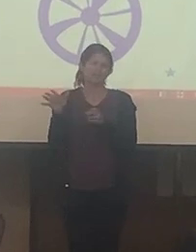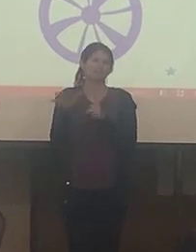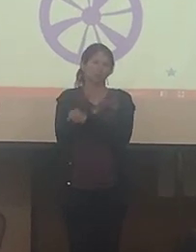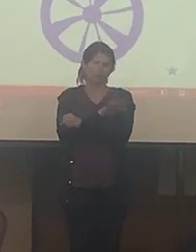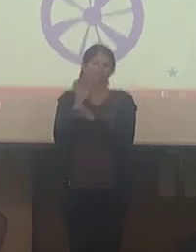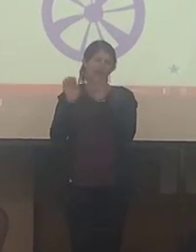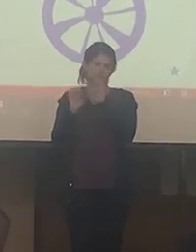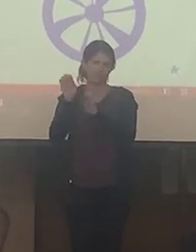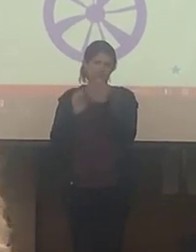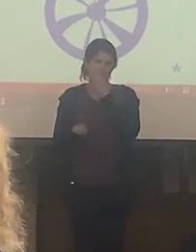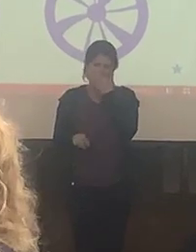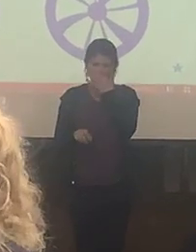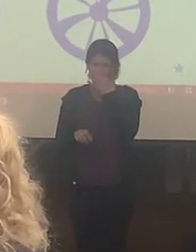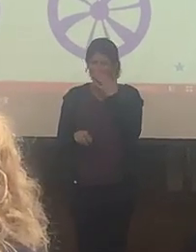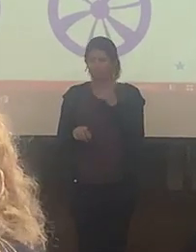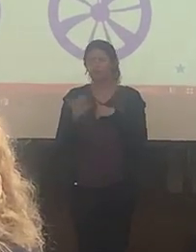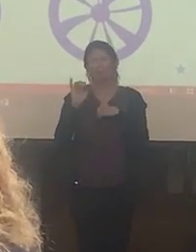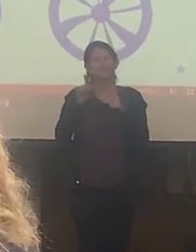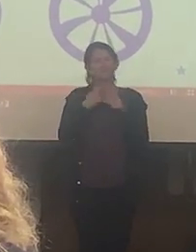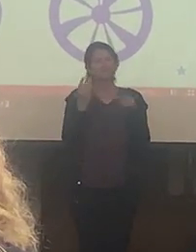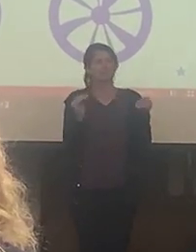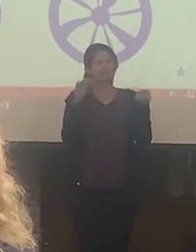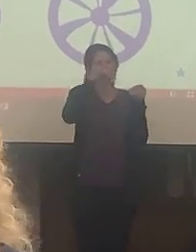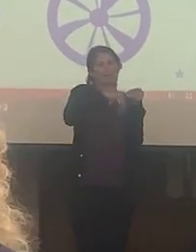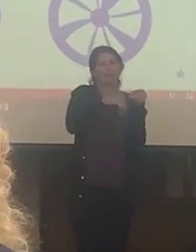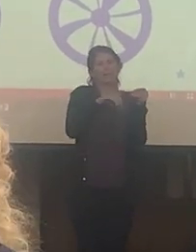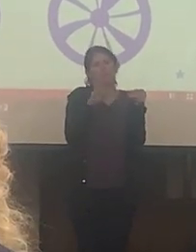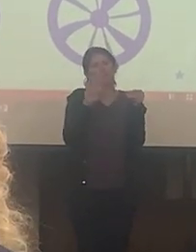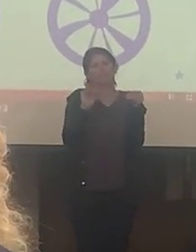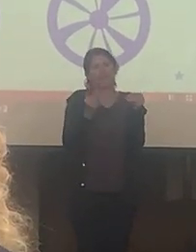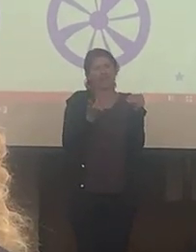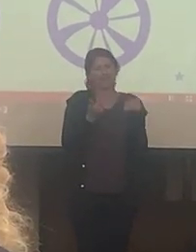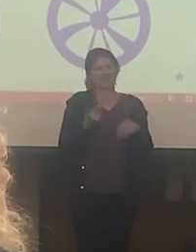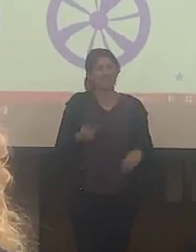all right so that's the first thing that goes into your little heartbeat today